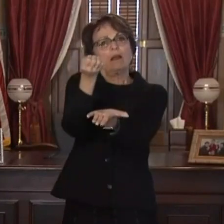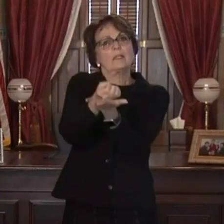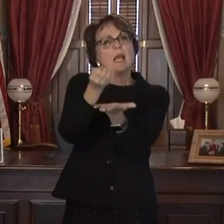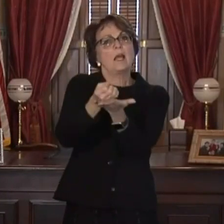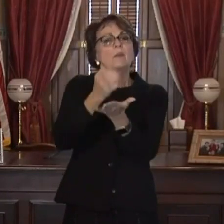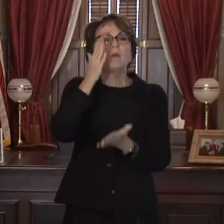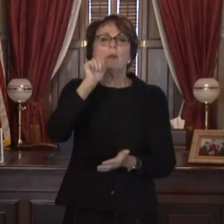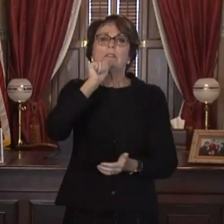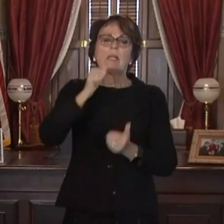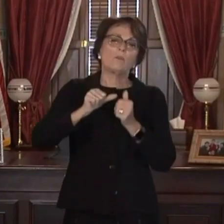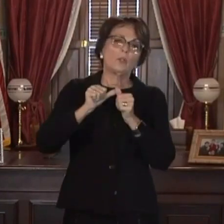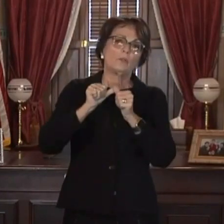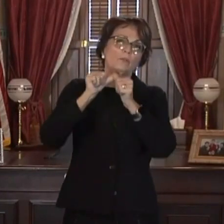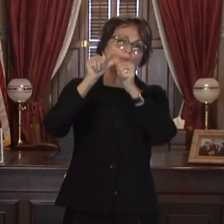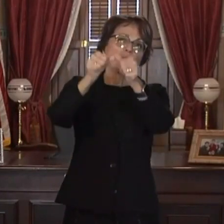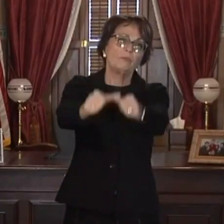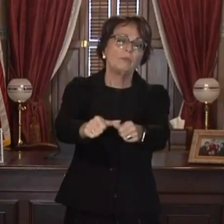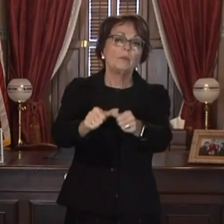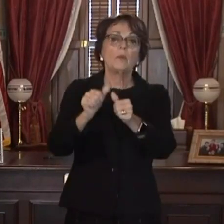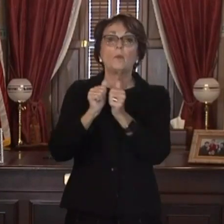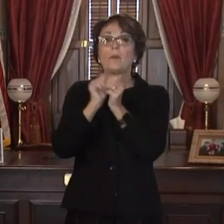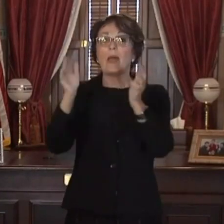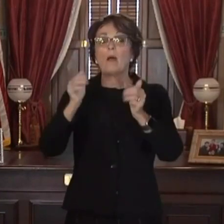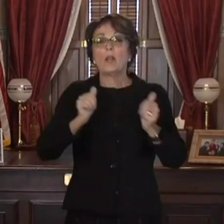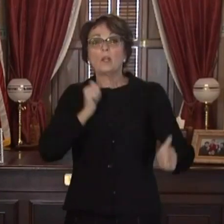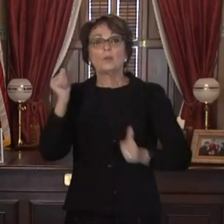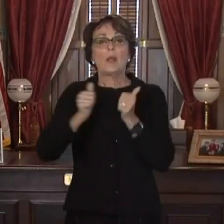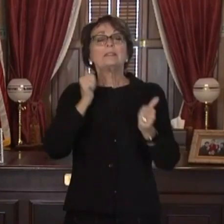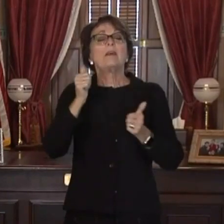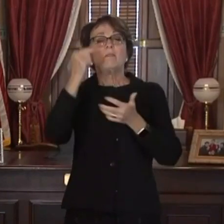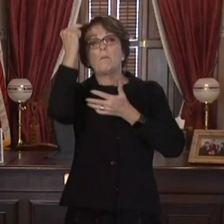WITHOUT AGGRESSIVE ADDITIONAL MEASURES. MORE PEOPLE WILL GET SICK. MORE PEOPLE WITHOUT AGGRESSIVE ADDITIONAL MEASURES. MORE PEOPLE WILL GET SICK. MORE PEOPLE WILL WITHOUT AGGRESSIVE ADDITIONAL MEASURES. MORE PEOPLE WILL GET SICK. MORE PEOPLE WILL DIE WITHOUT AGGRESSIVE ADDITIONAL MEASURES. MORE PEOPLE WILL GET SICK. MORE PEOPLE WILL DIE AND MEASURES. MORE PEOPLE WILL GET SICK. MORE PEOPLE WILL DIE AND MEASURES. MORE PEOPLE WILL GET SICK. MORE PEOPLE WILL DIE AND OUR MEASURES. MORE PEOPLE WILL GET SICK. MORE PEOPLE WILL DIE AND OUR ECONOMY MEASURES. MORE PEOPLE WILL GET SICK. MORE PEOPLE WILL DIE AND OUR ECONOMY WILL MEASURES. MORE PEOPLE WILL GET SICK. MORE PEOPLE WILL DIE AND OUR ECONOMY WILL 4@SUFFER MEASURES. MORE PEOPLE WILL GET SICK. MORE PEOPLE WILL DIE AND OUR ECONOMY WILL 4@SUFFER LONGE SICK. MORE PEOPLE WILL DIE AND OUR ECONOMY WILL 4@SUFFER LONGE@